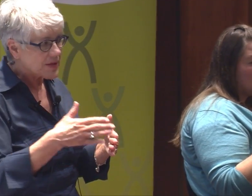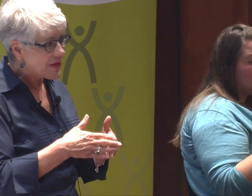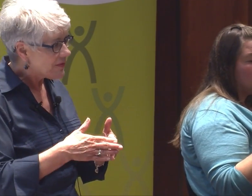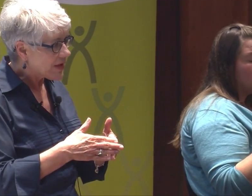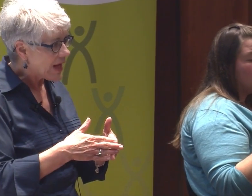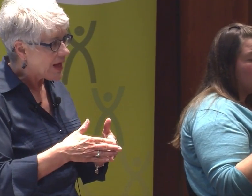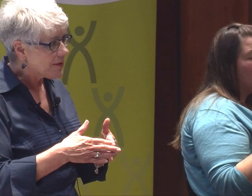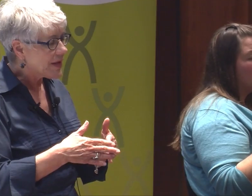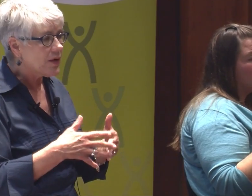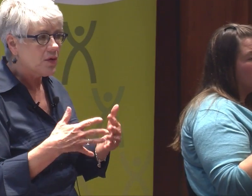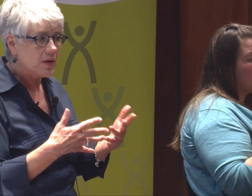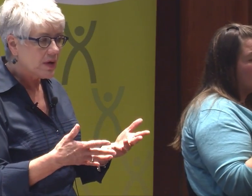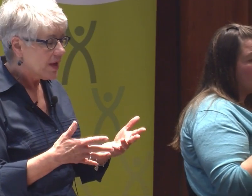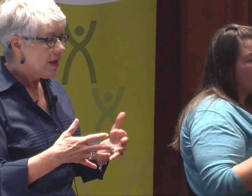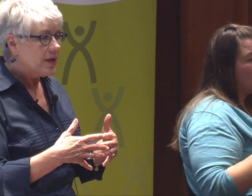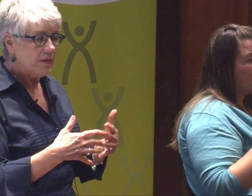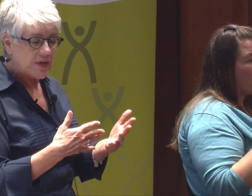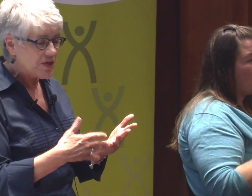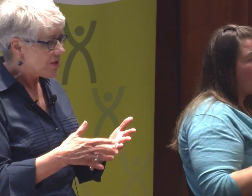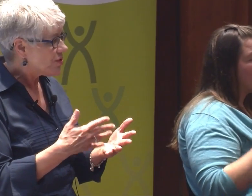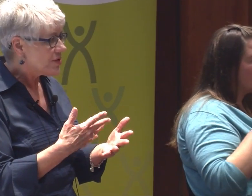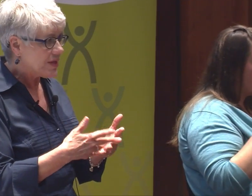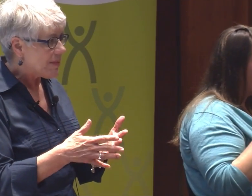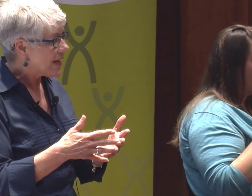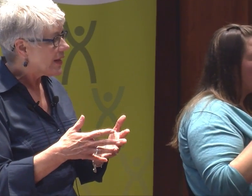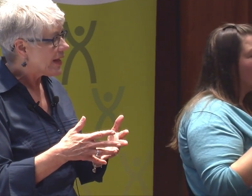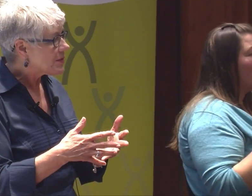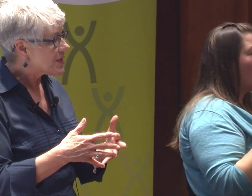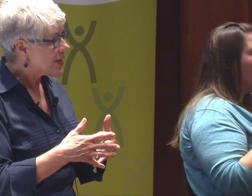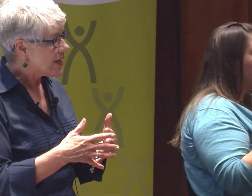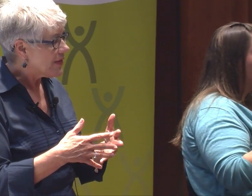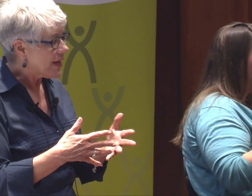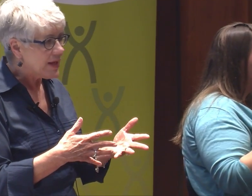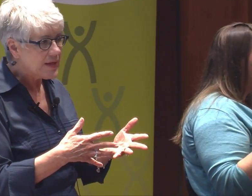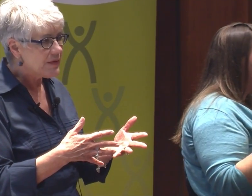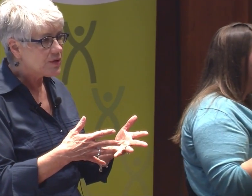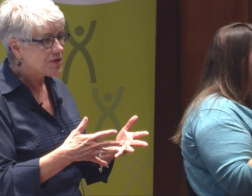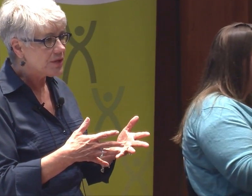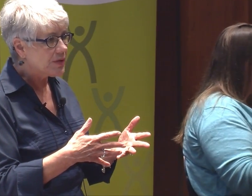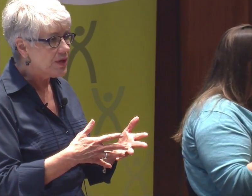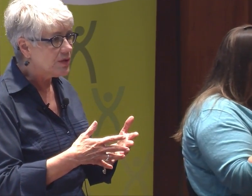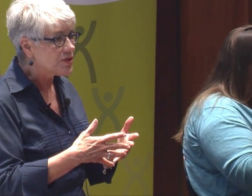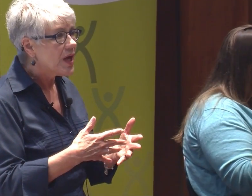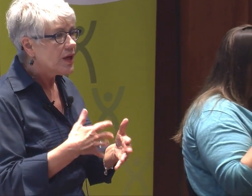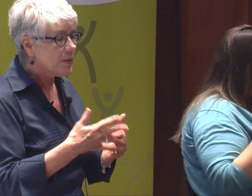something very concrete or the gestures and the body language that they [that individual children] use.